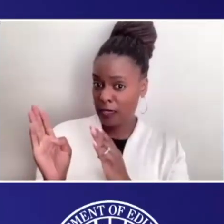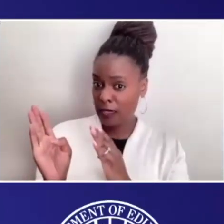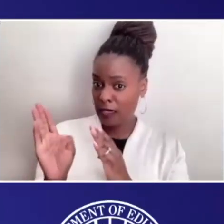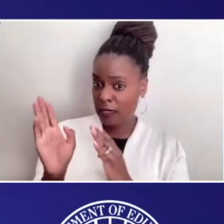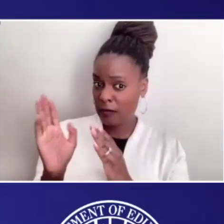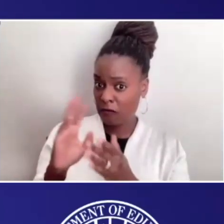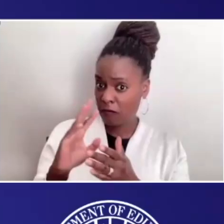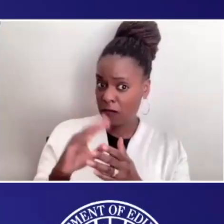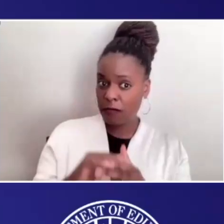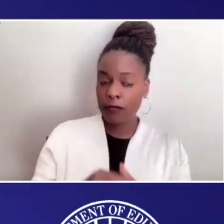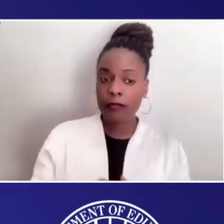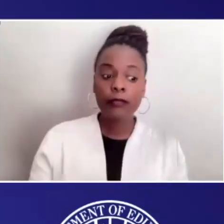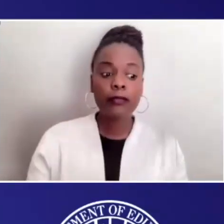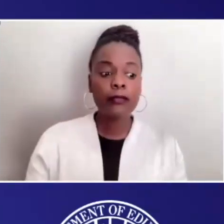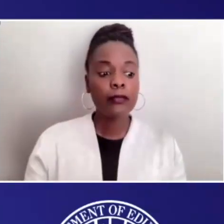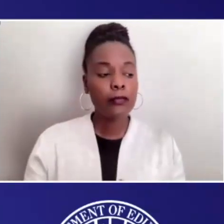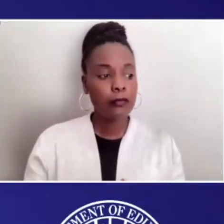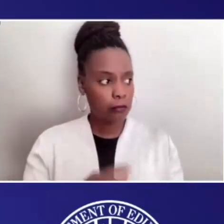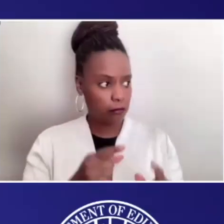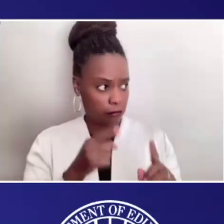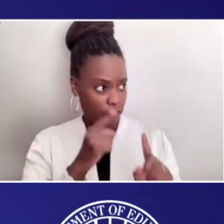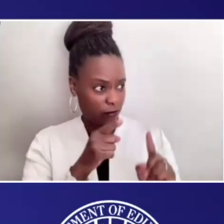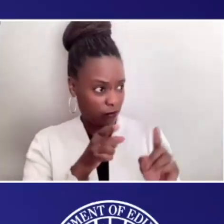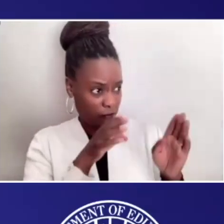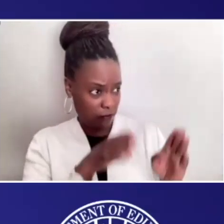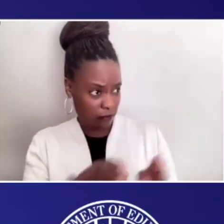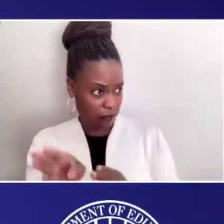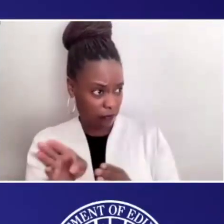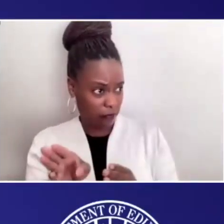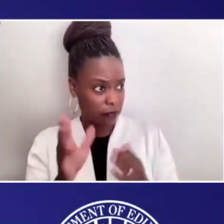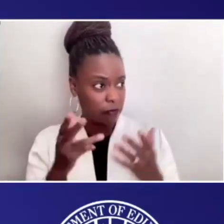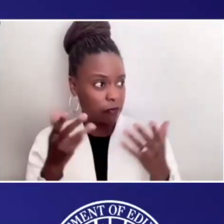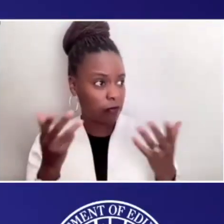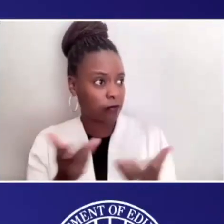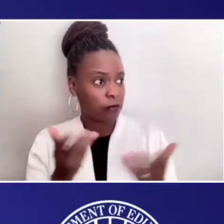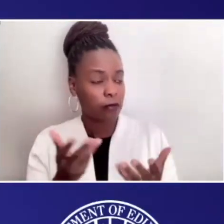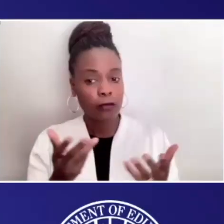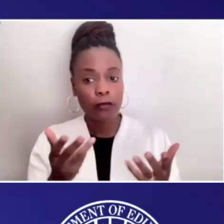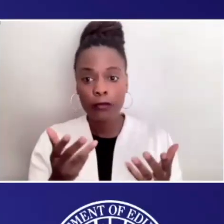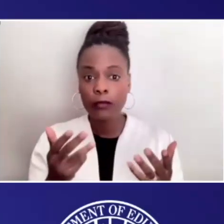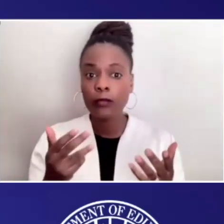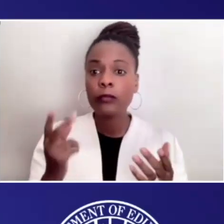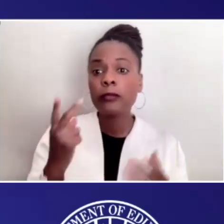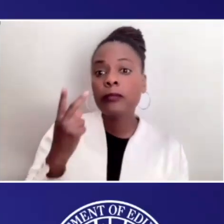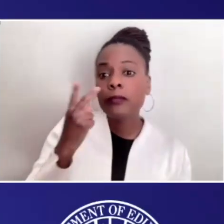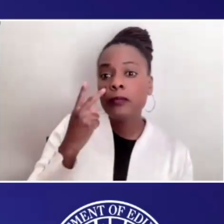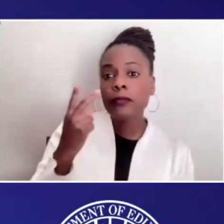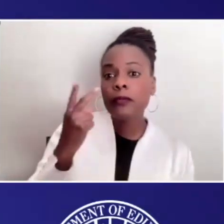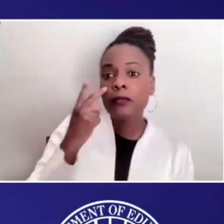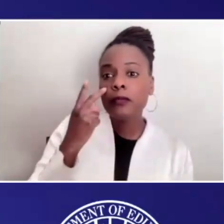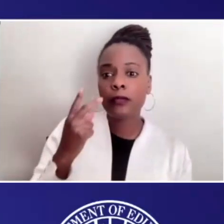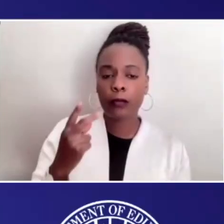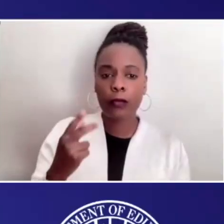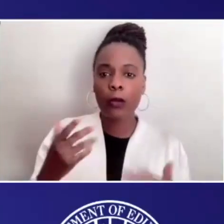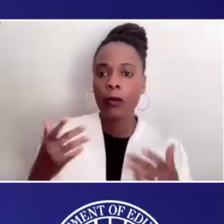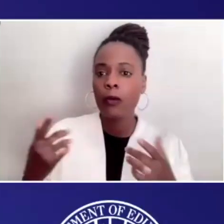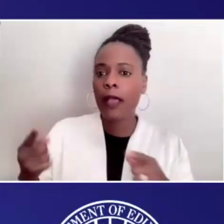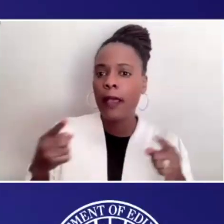The intended schedule at this moment is for us to see how far we get through today of